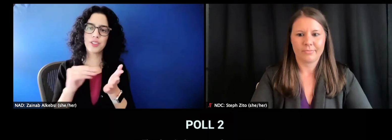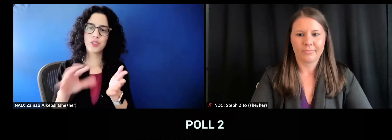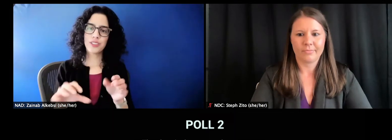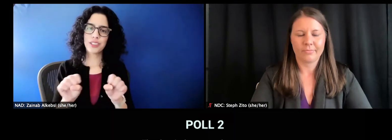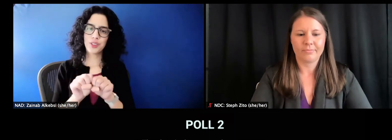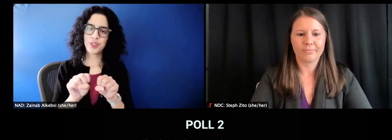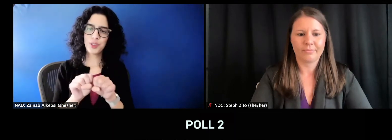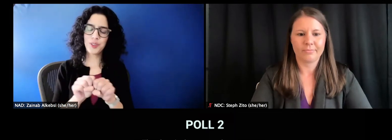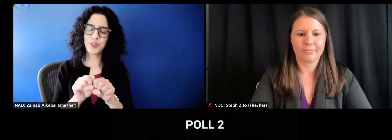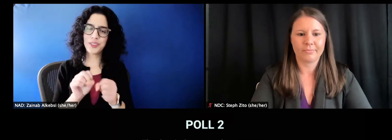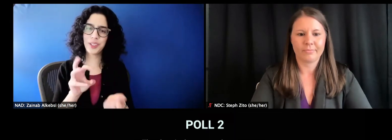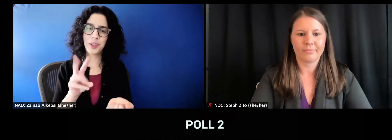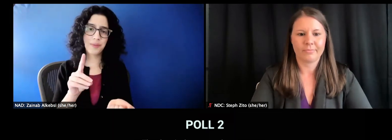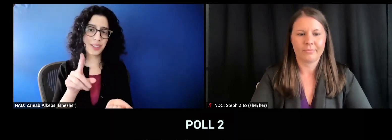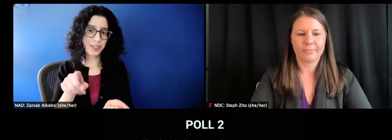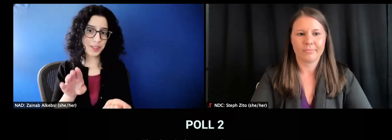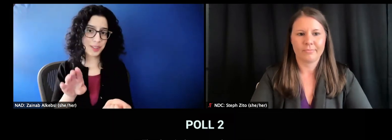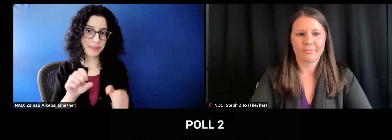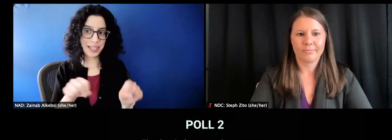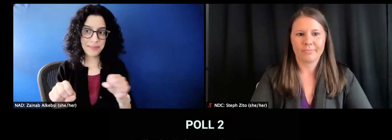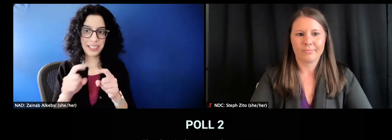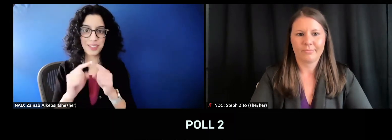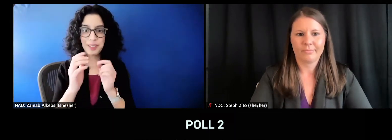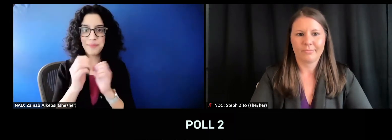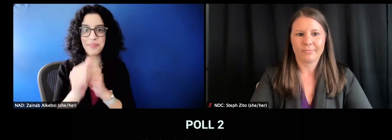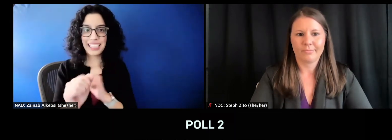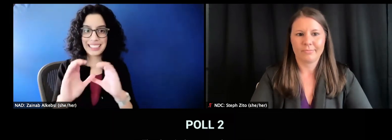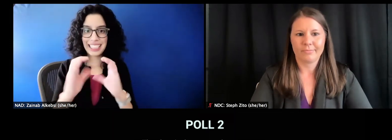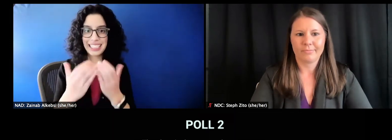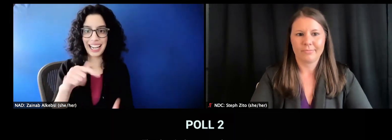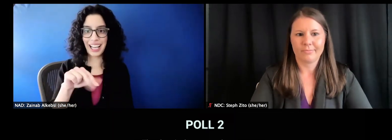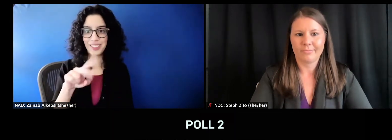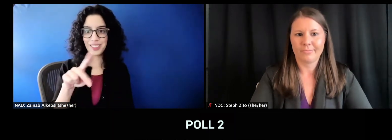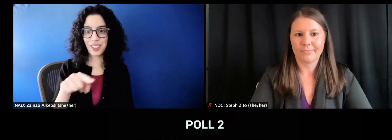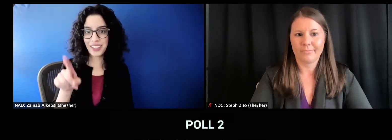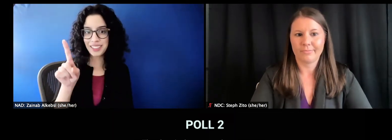student, would you be able to pass the class quiz?